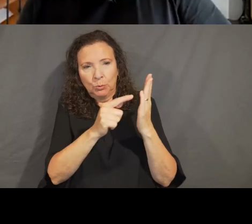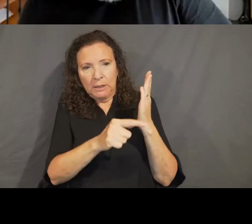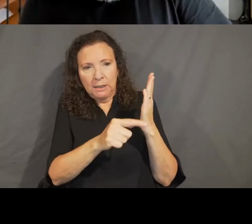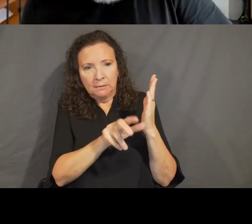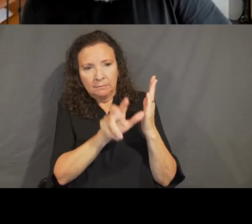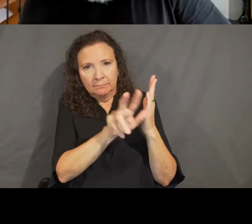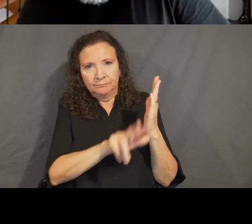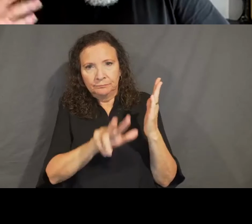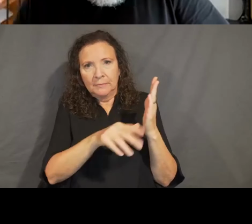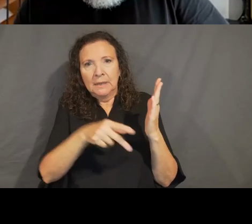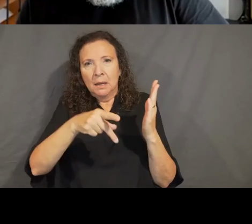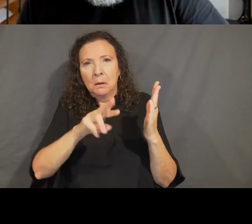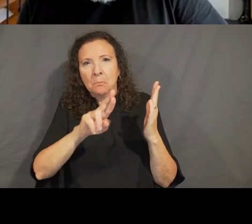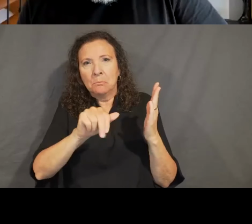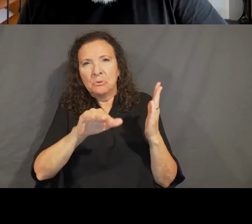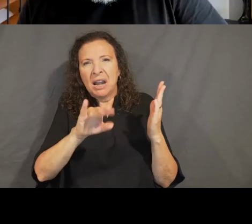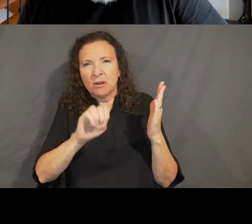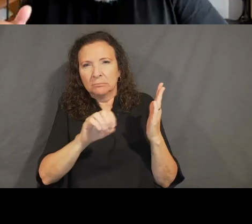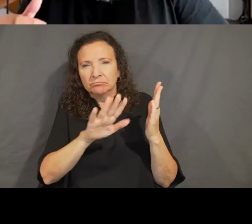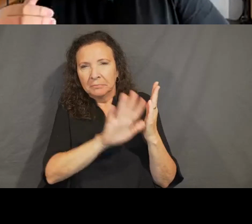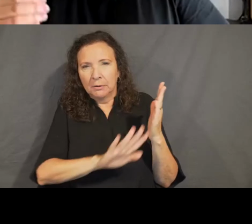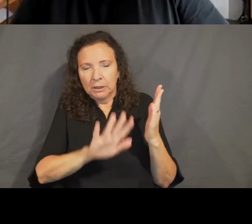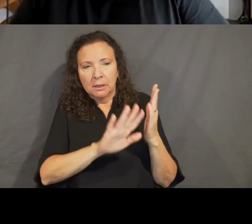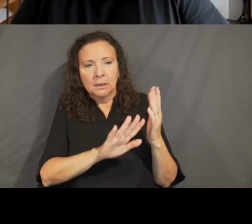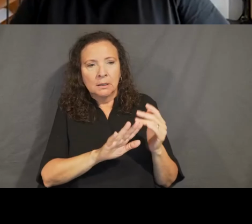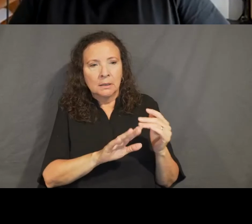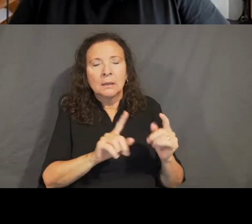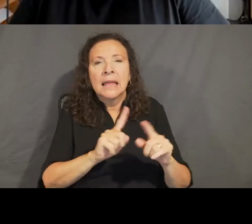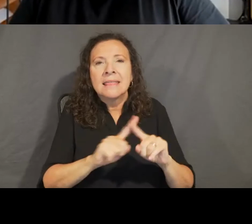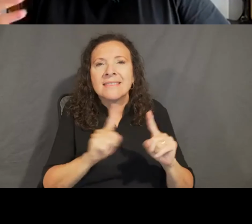general area, they are all different shades of gray.